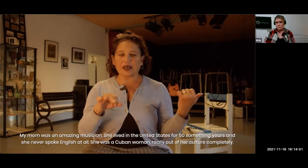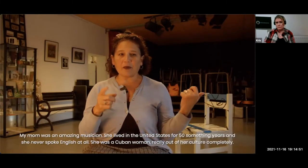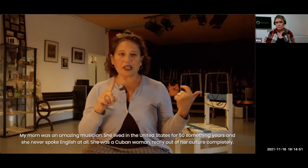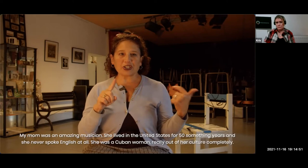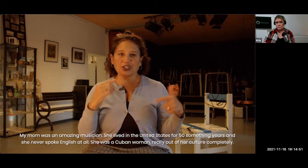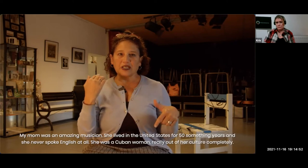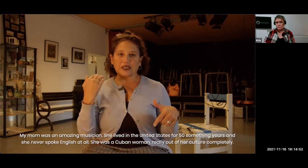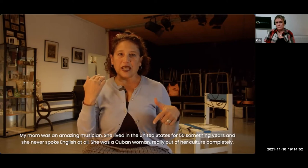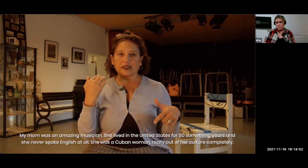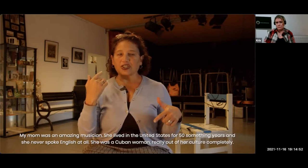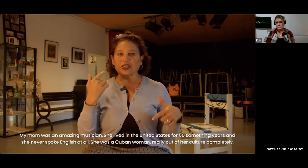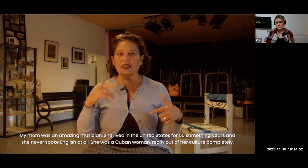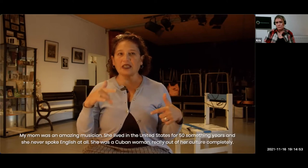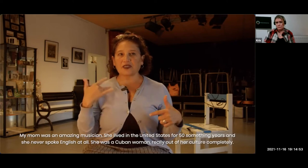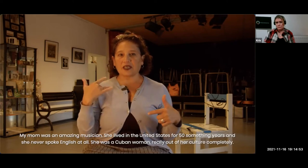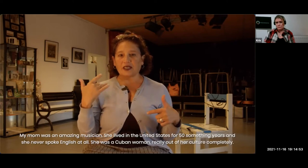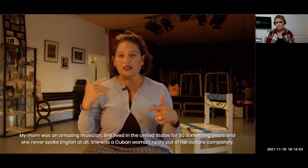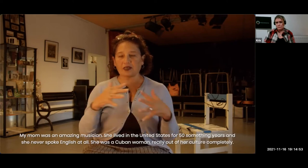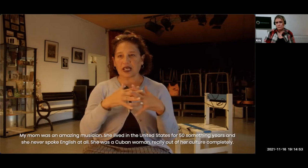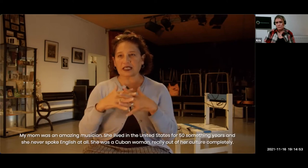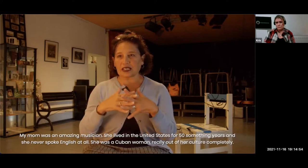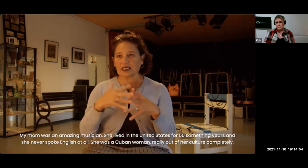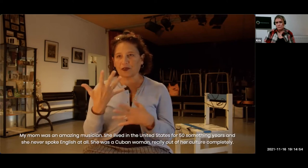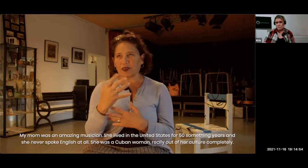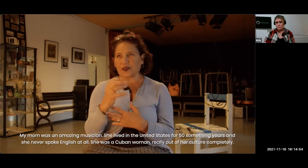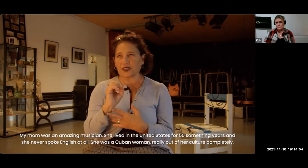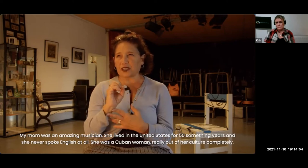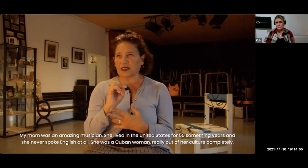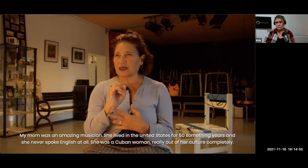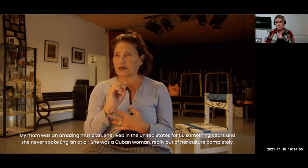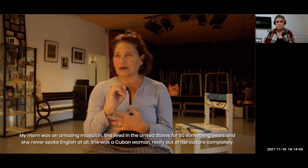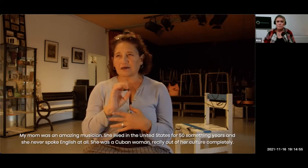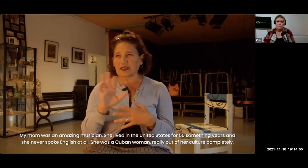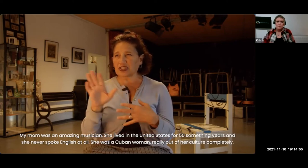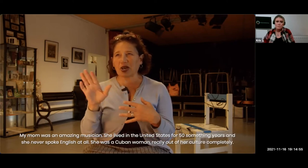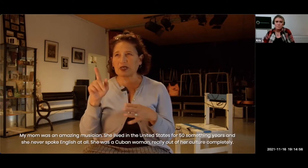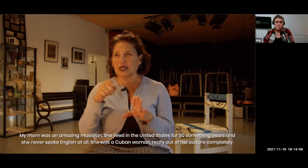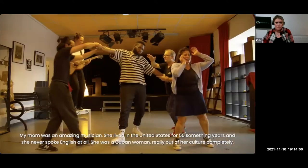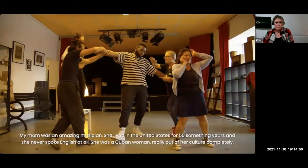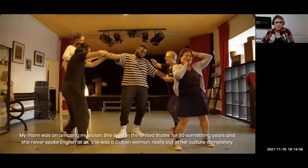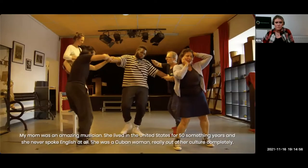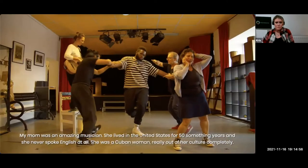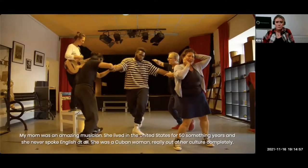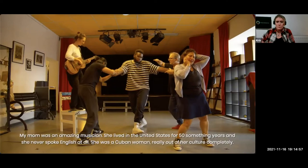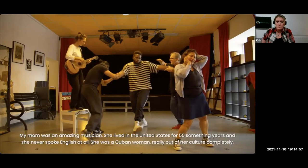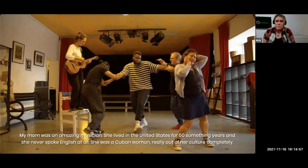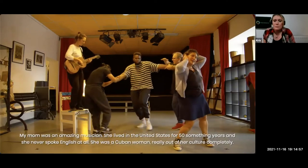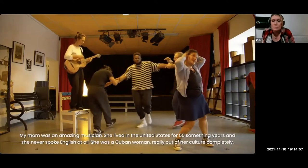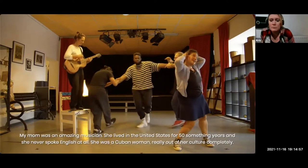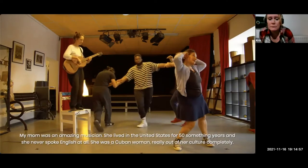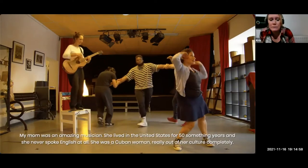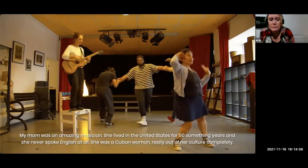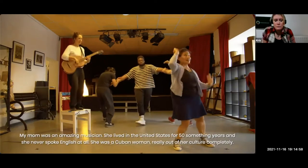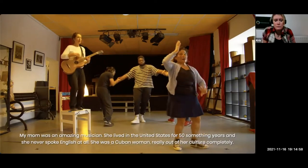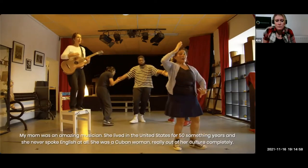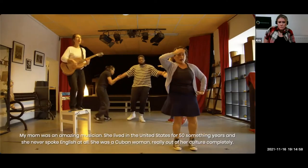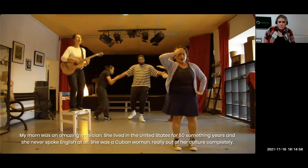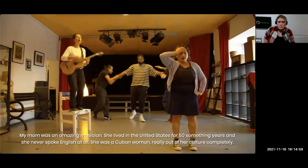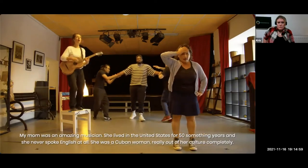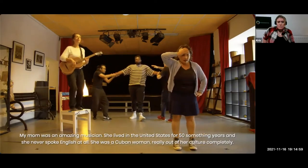This is a story about poetry, music and art and culture. A story that moves in its own way sin wows, snake like, circling and gliding through the air like a vulture. This is a story about a mother, a daughter losing themselves and finding each other